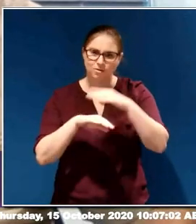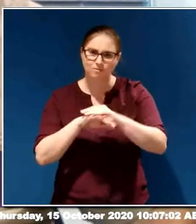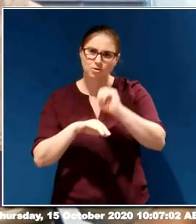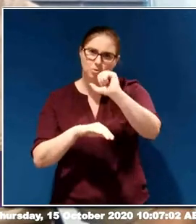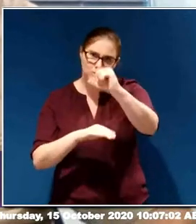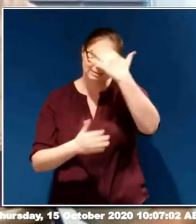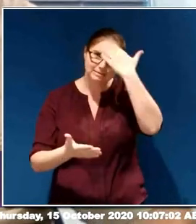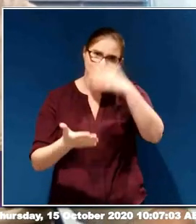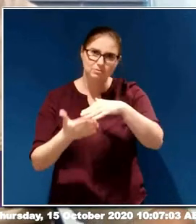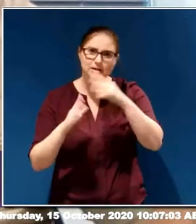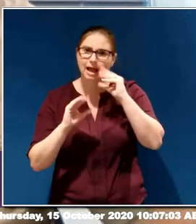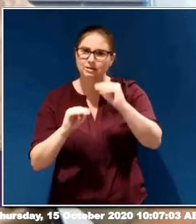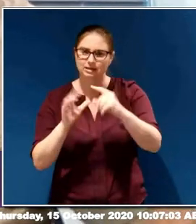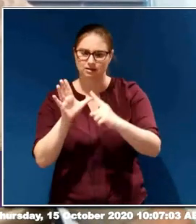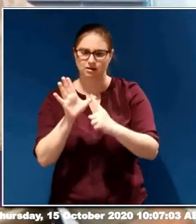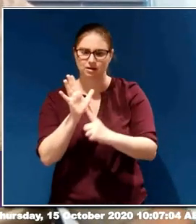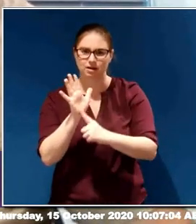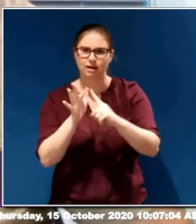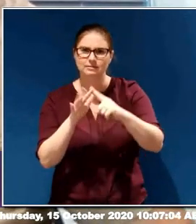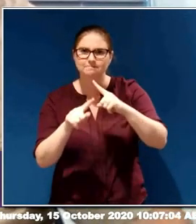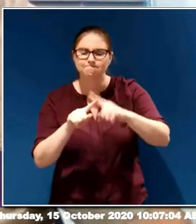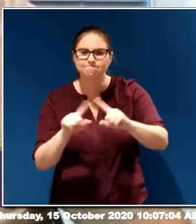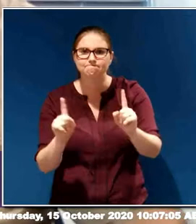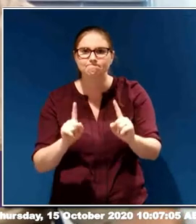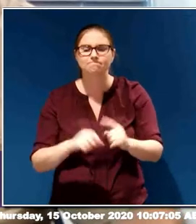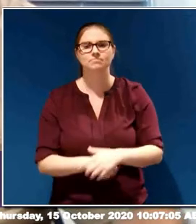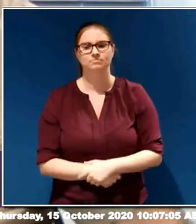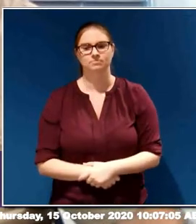I had a hard life through foster care and stuff.